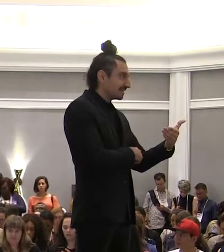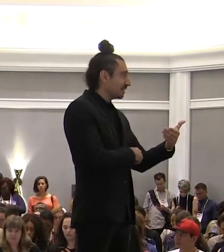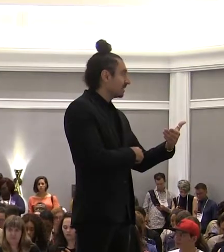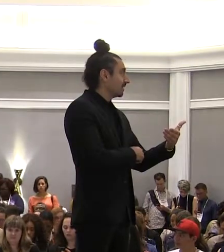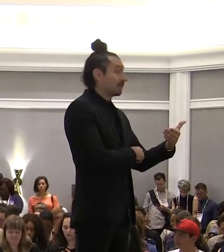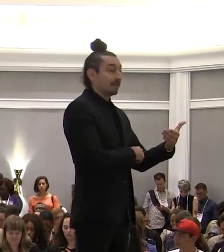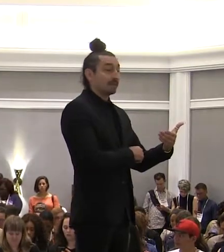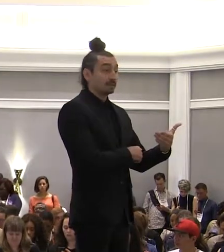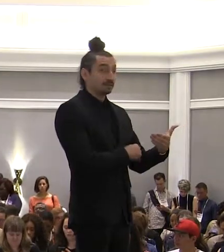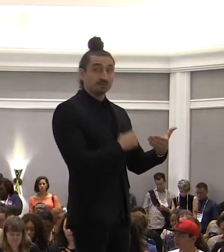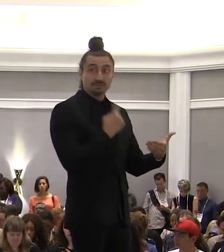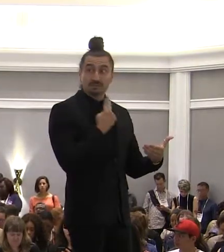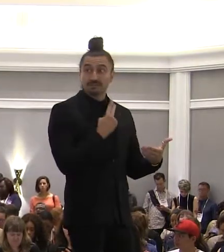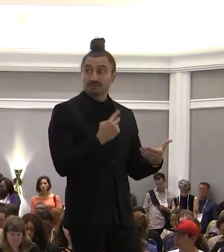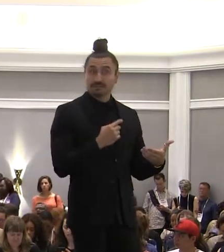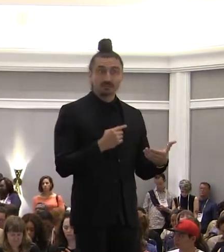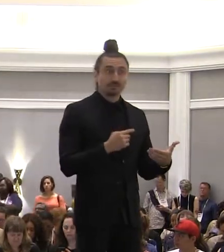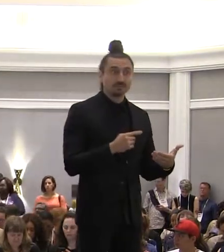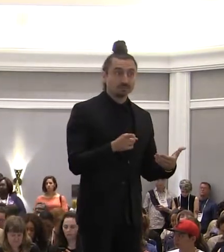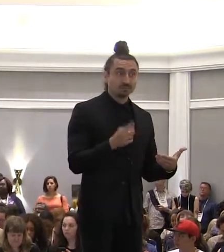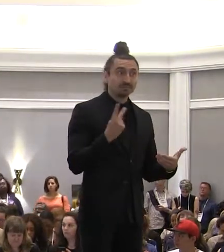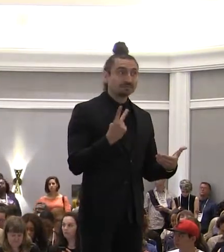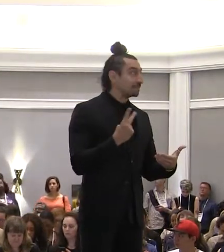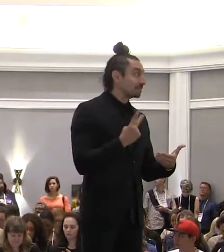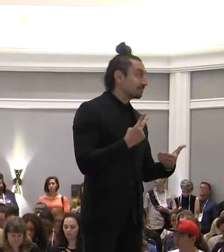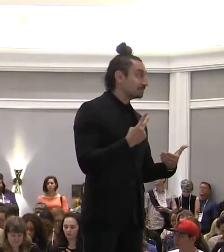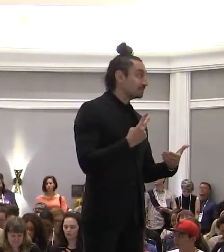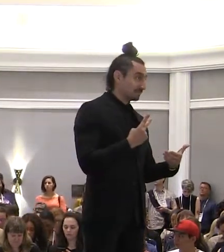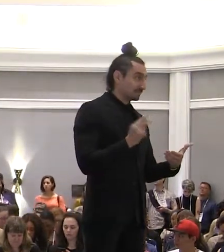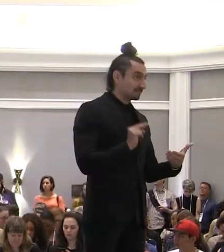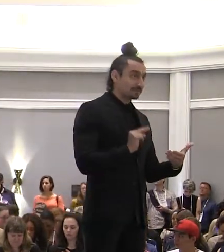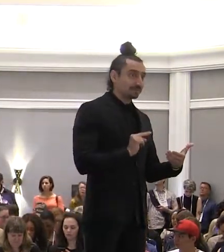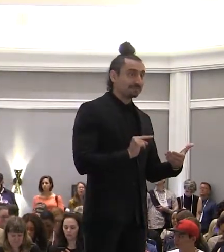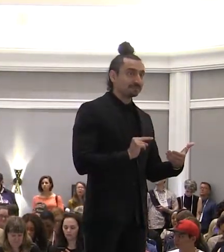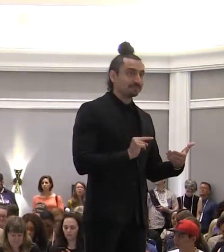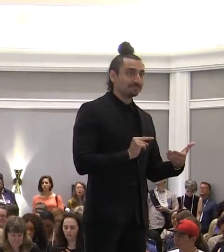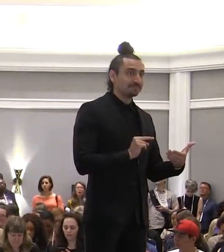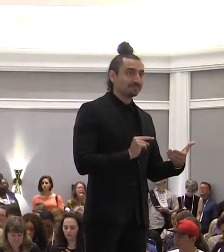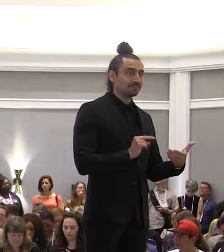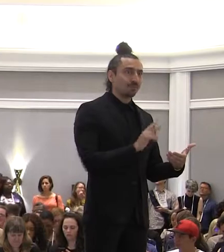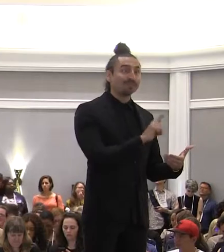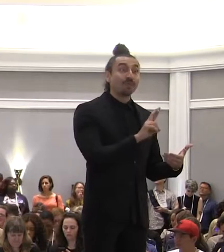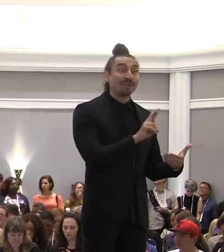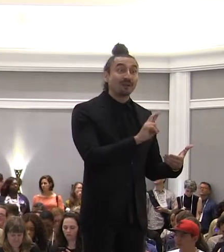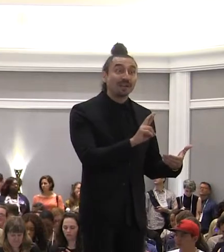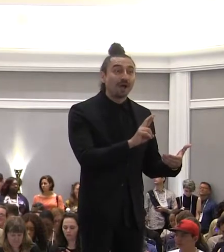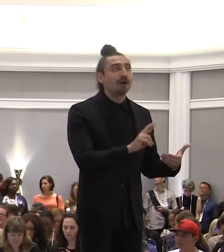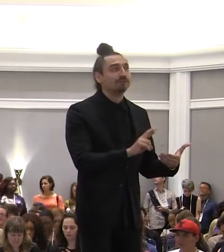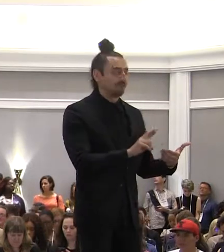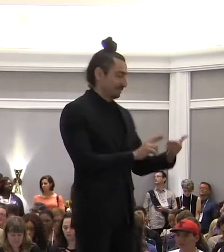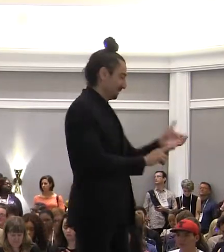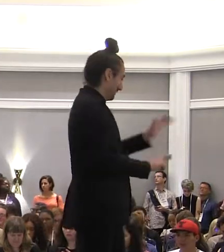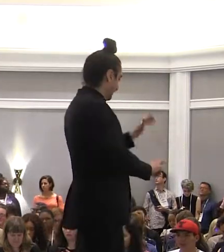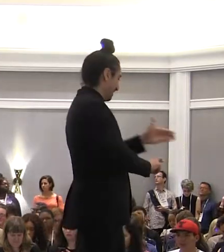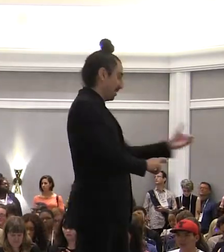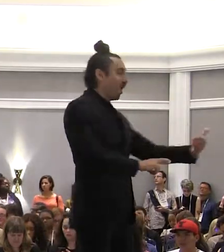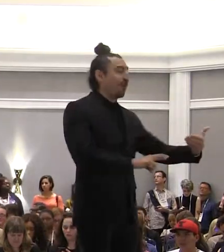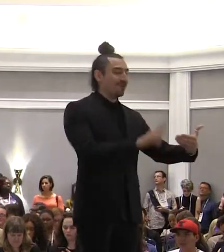Carol can you point to where that is on app? Adam, please. So it's on the right-hand side. Ahh ha ha! And then when you click that,